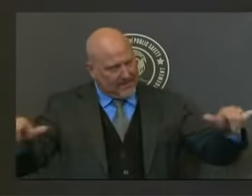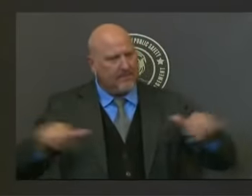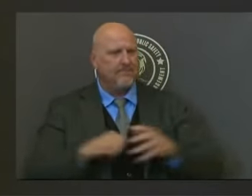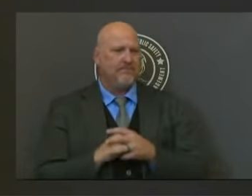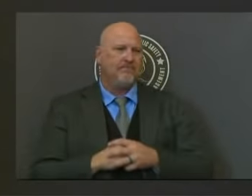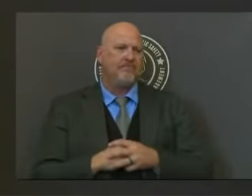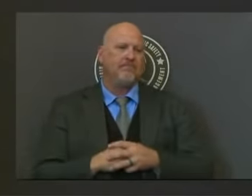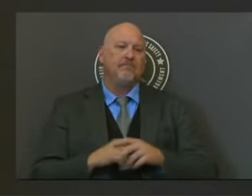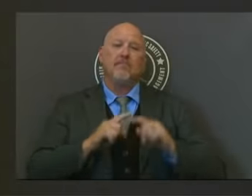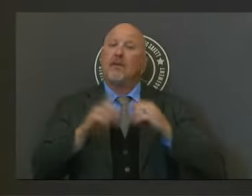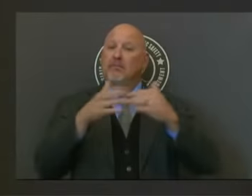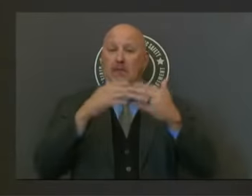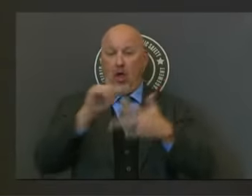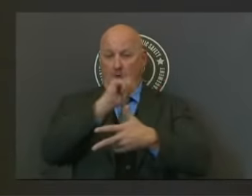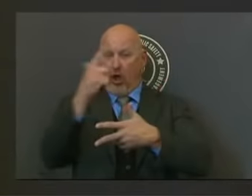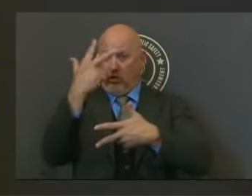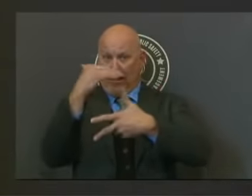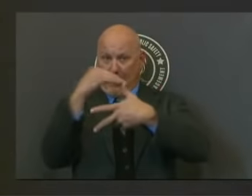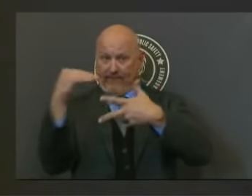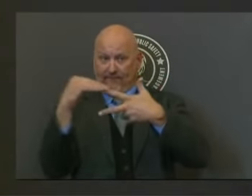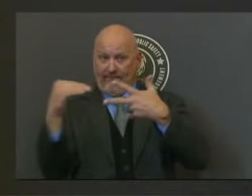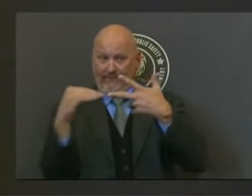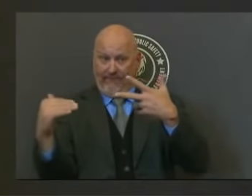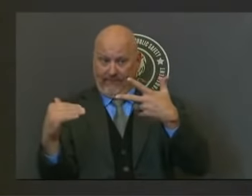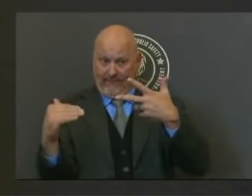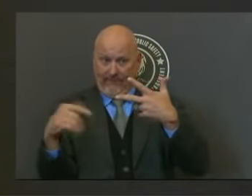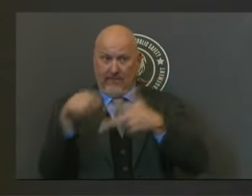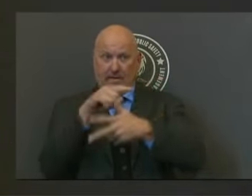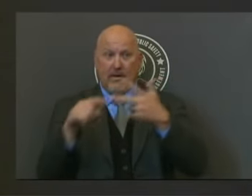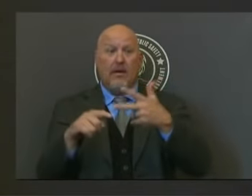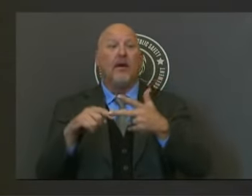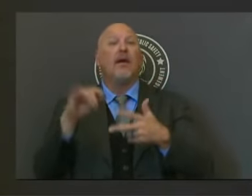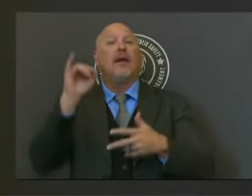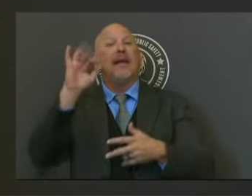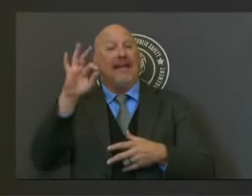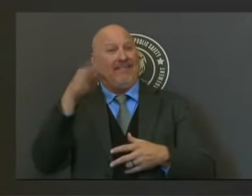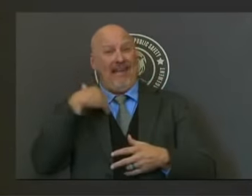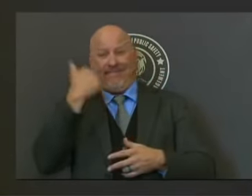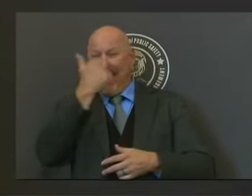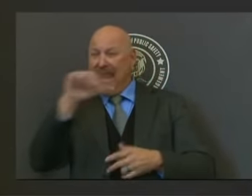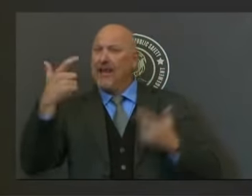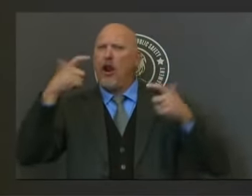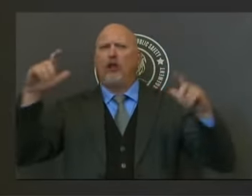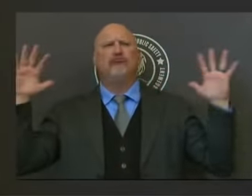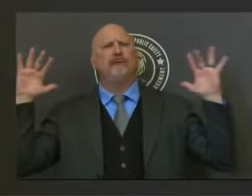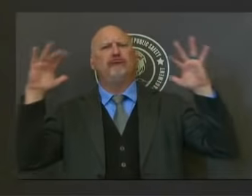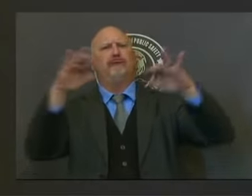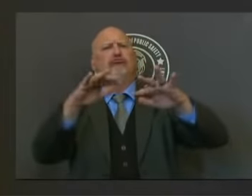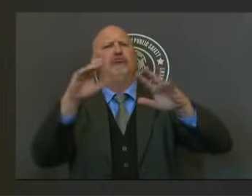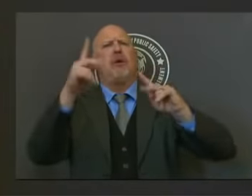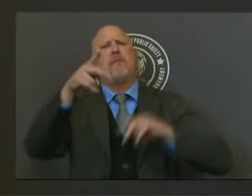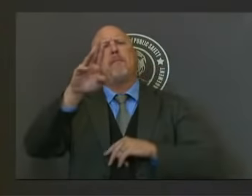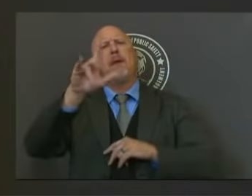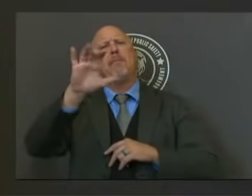public gatherings with with